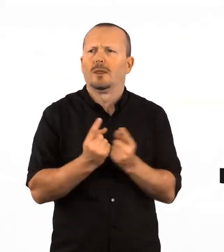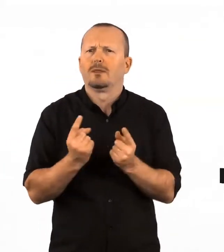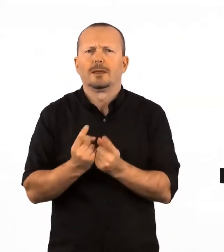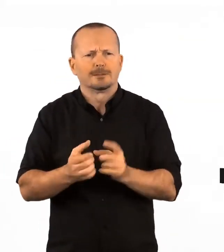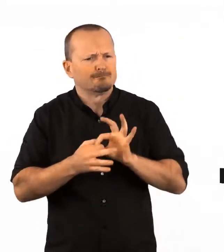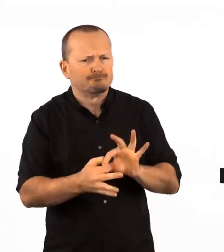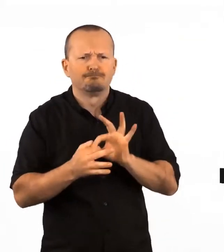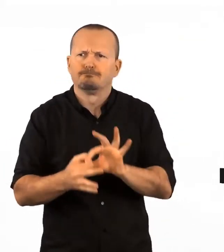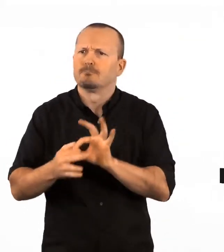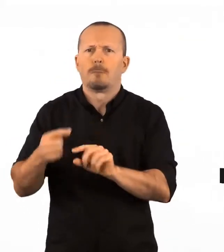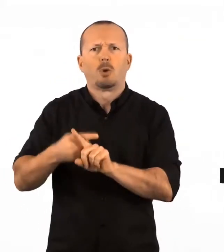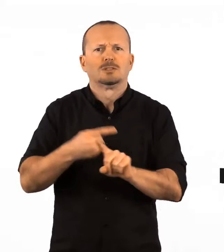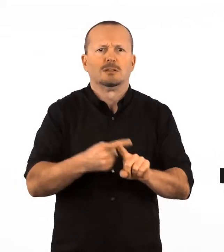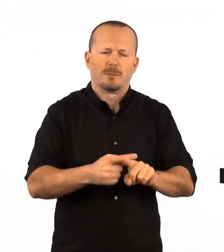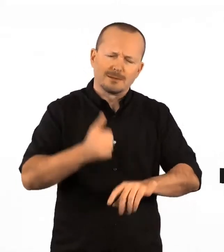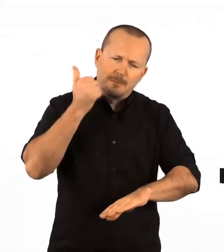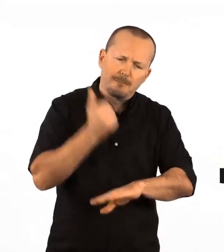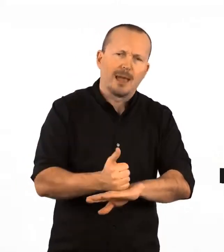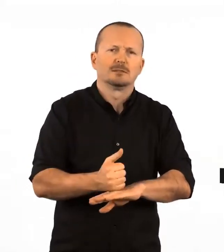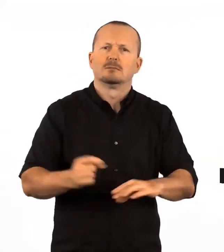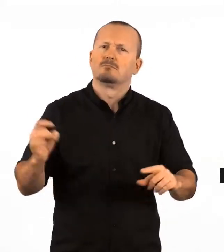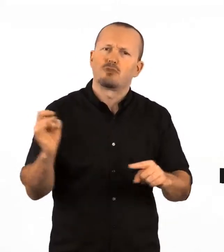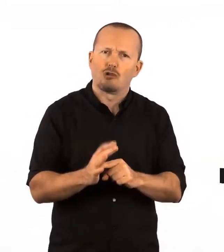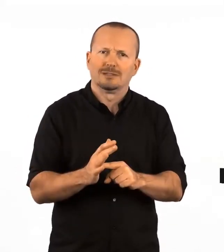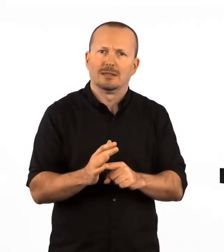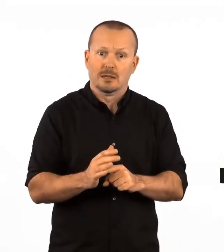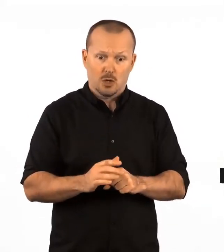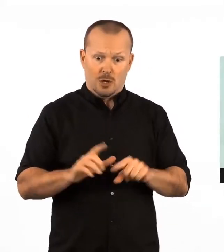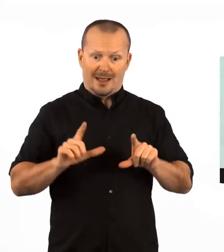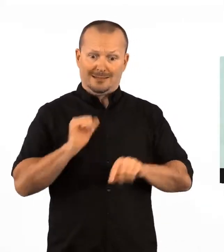things positively with our children that are the base.